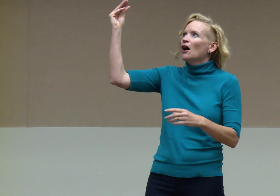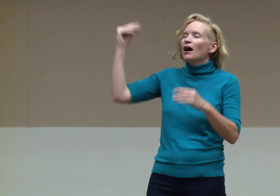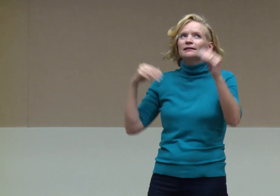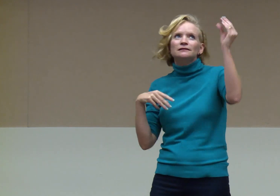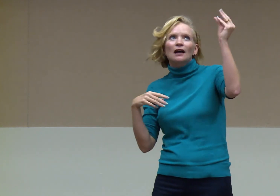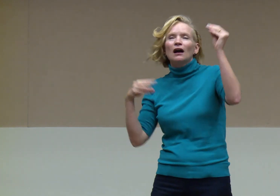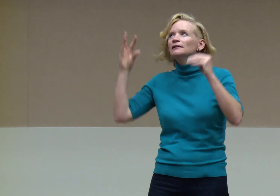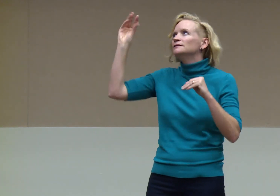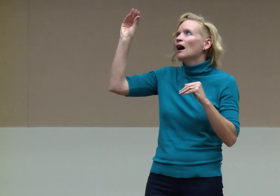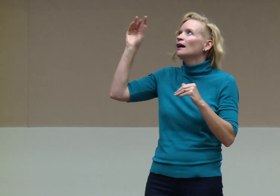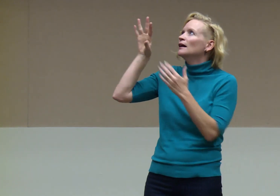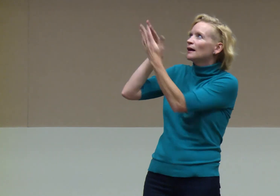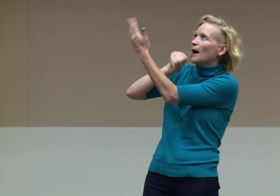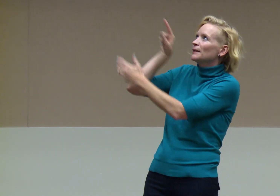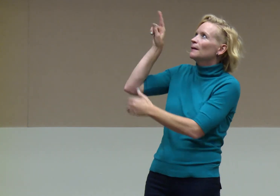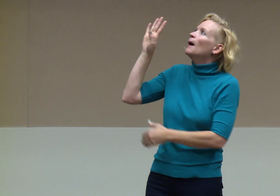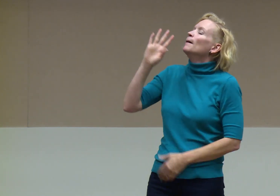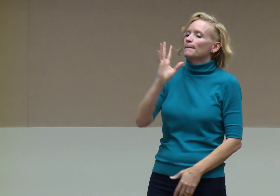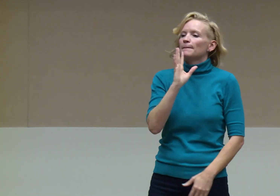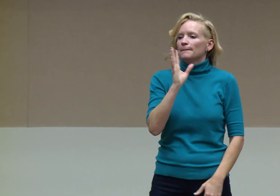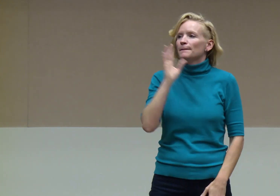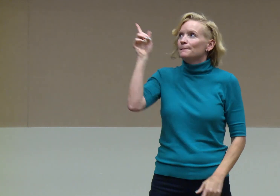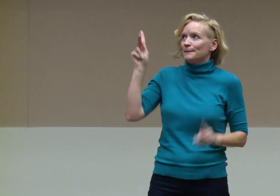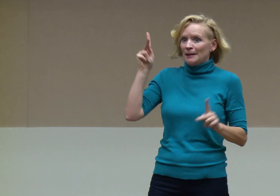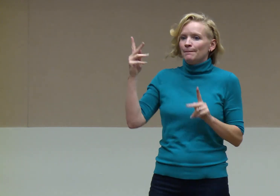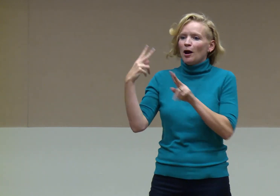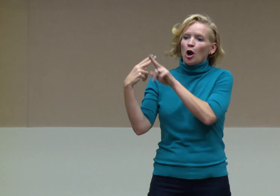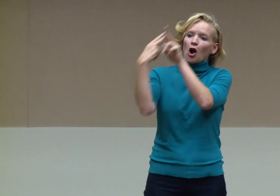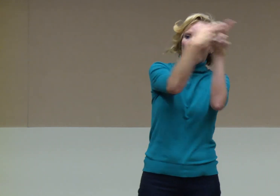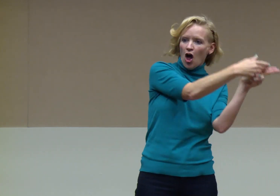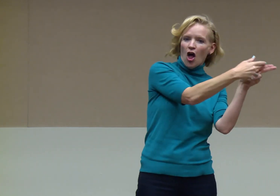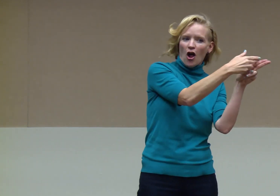I would see them moving their mouths, and I just would do what they did.